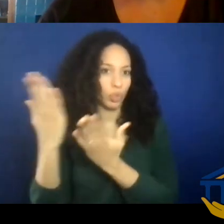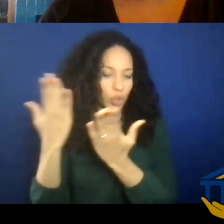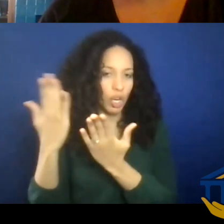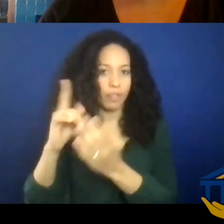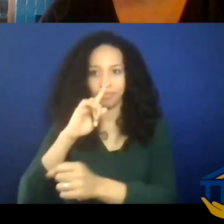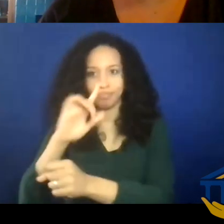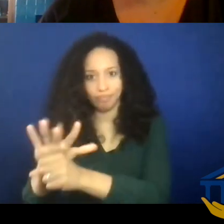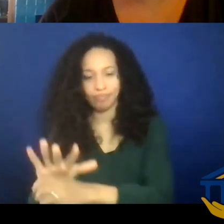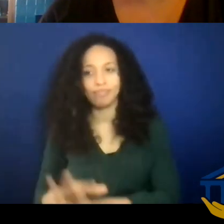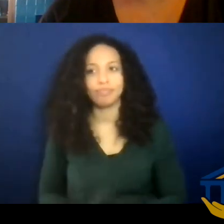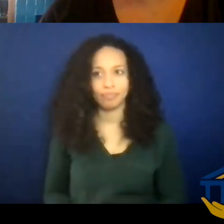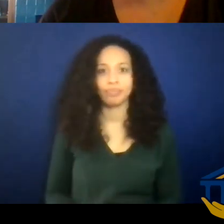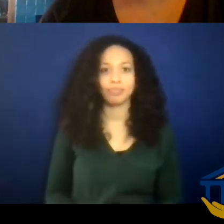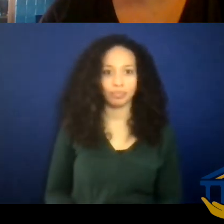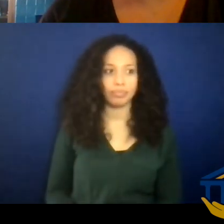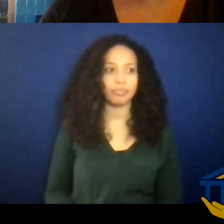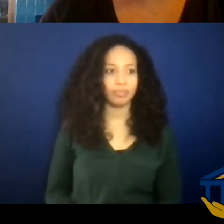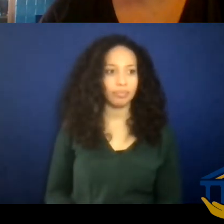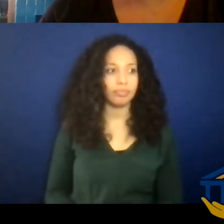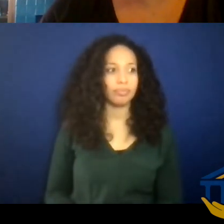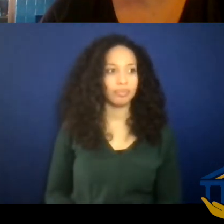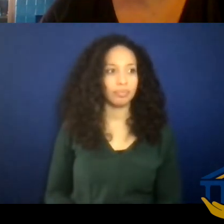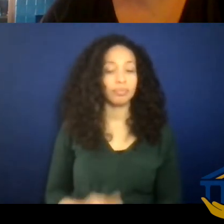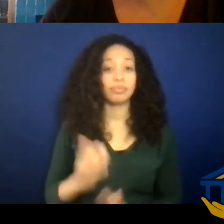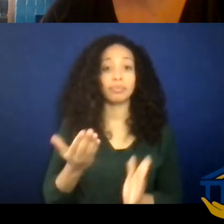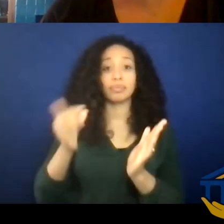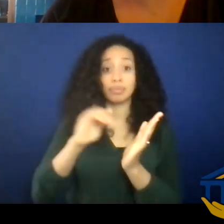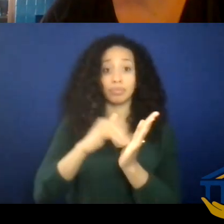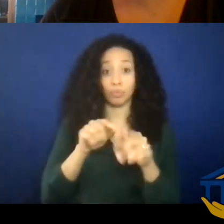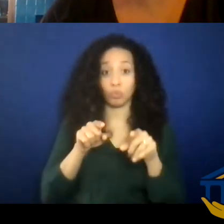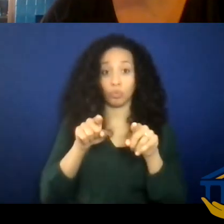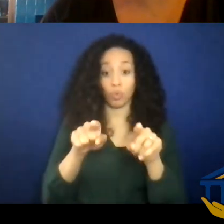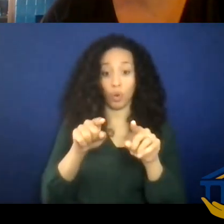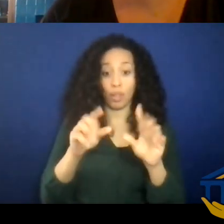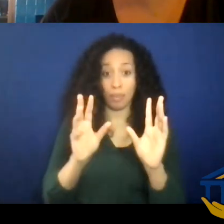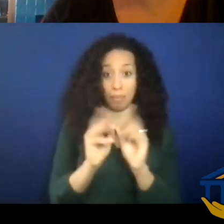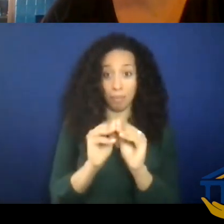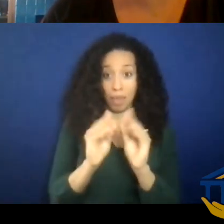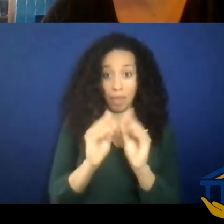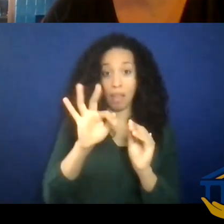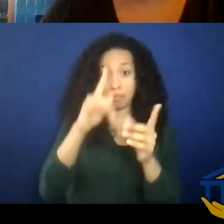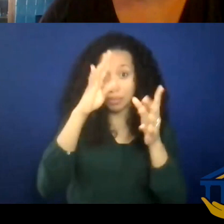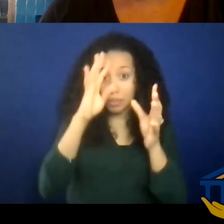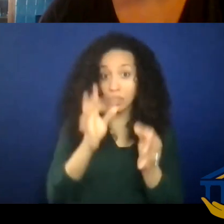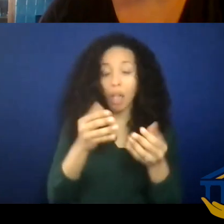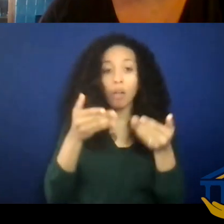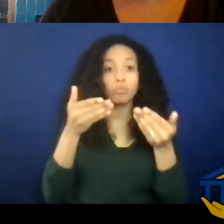So, again at this meeting if the plan is to transition the child to Kindergarten, um,